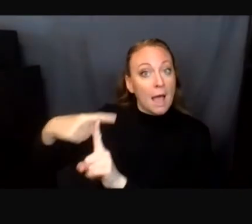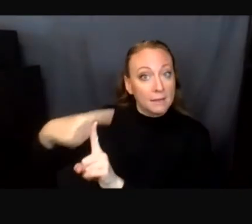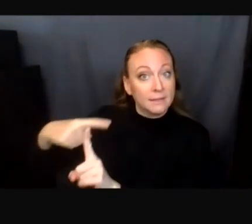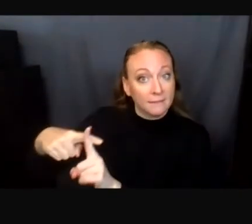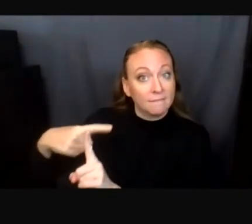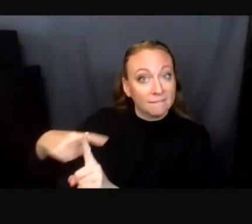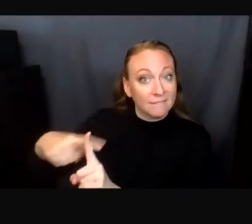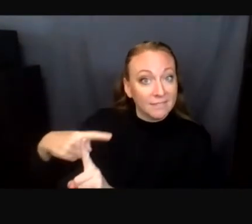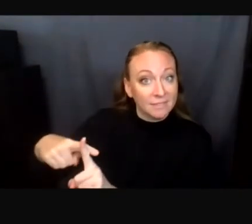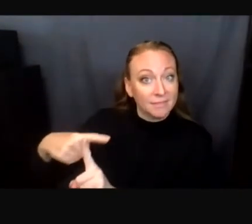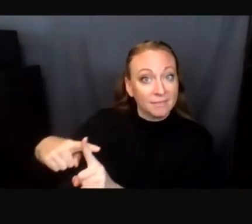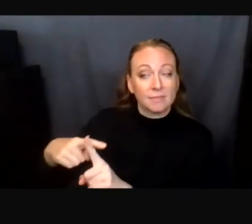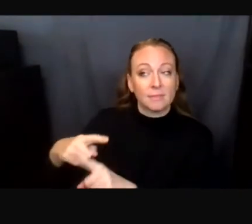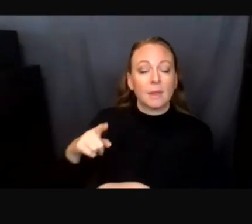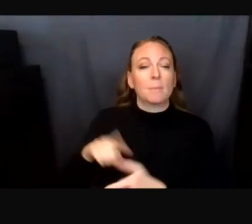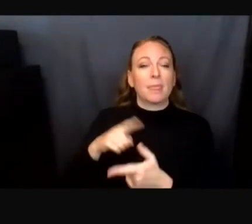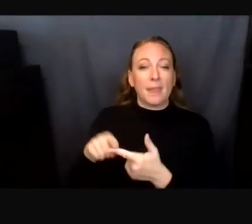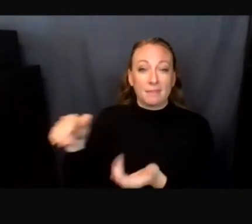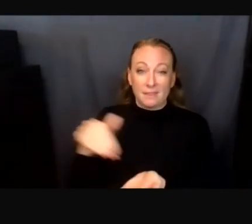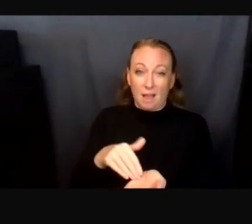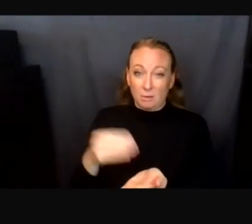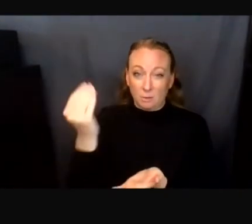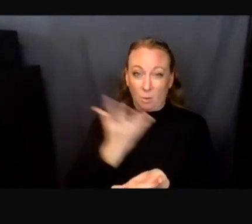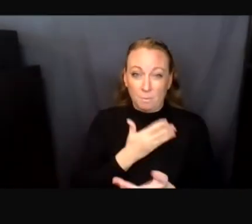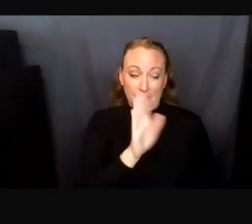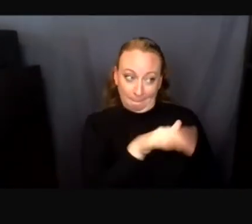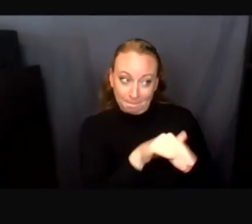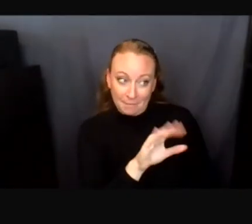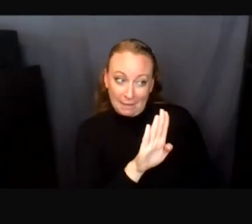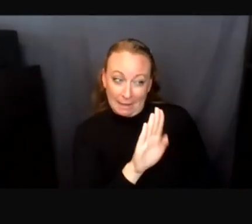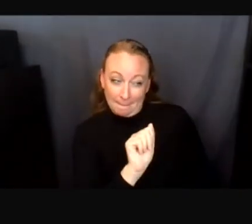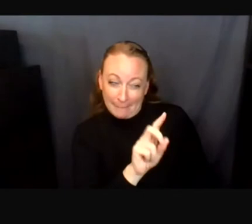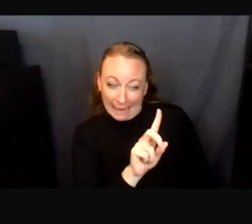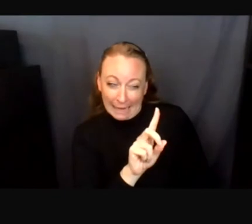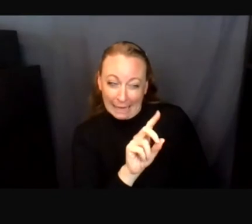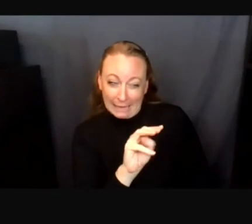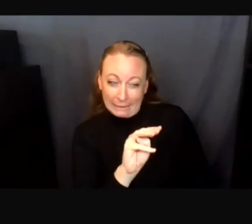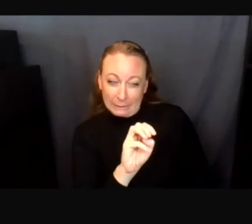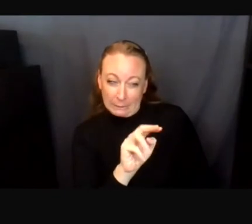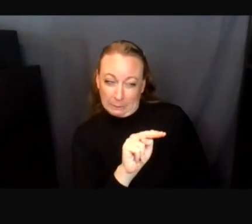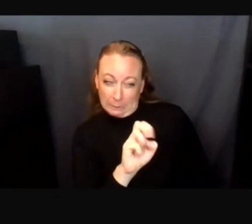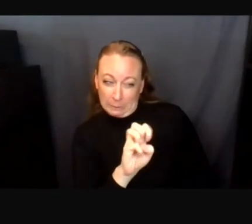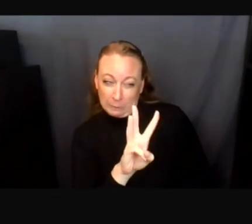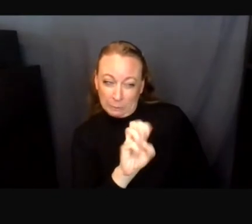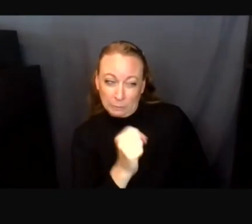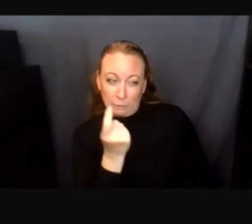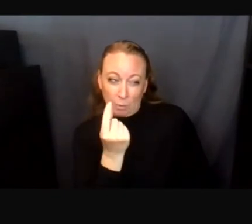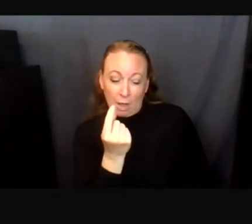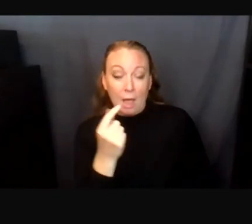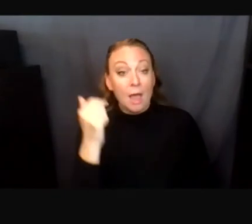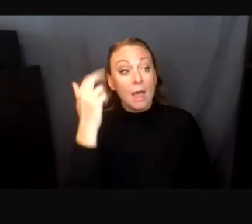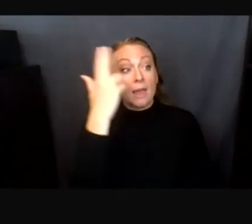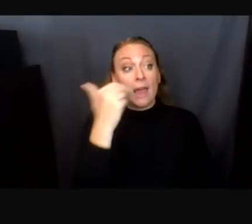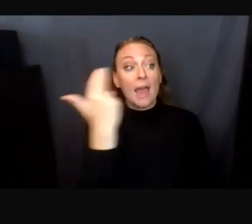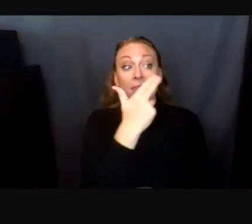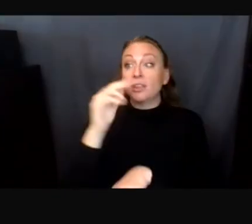But then he said, "The bad news is, is that the Catholic church in 400 AD,